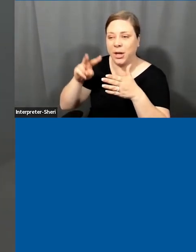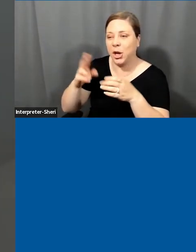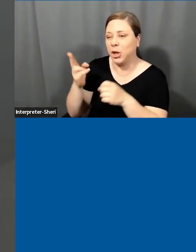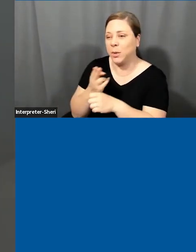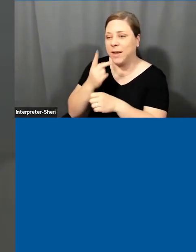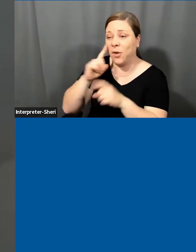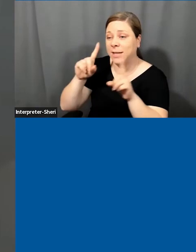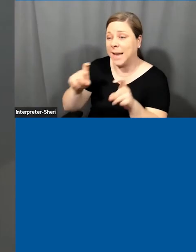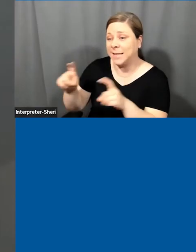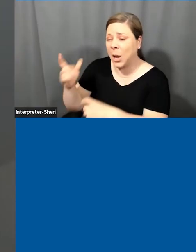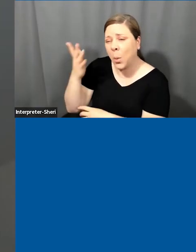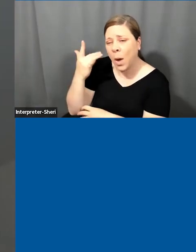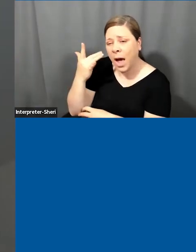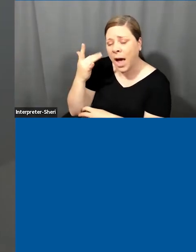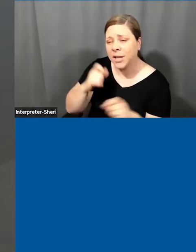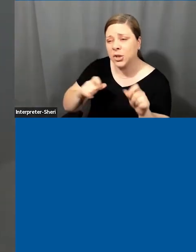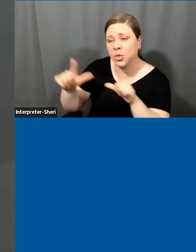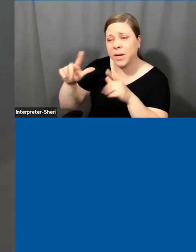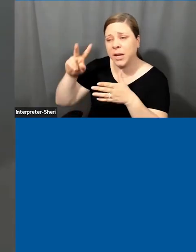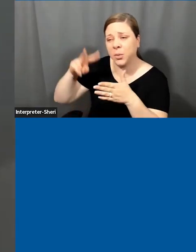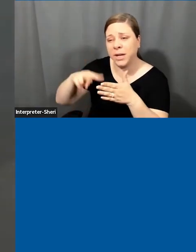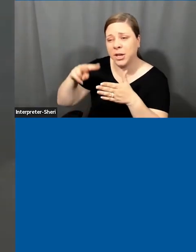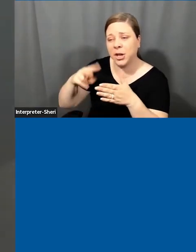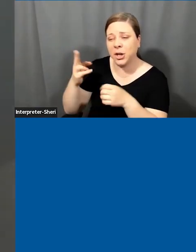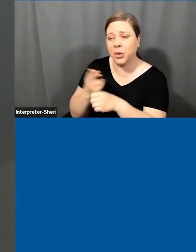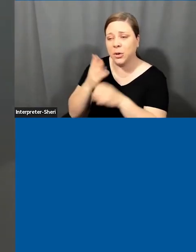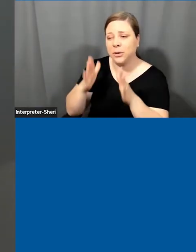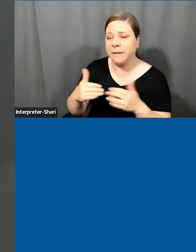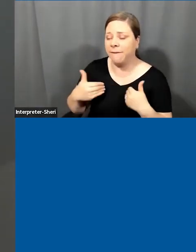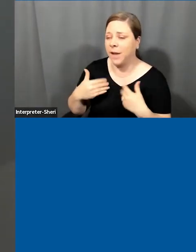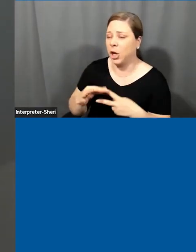is that screen reader users have very unique, very...